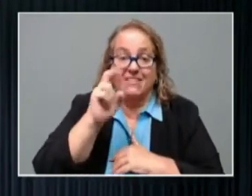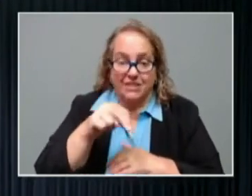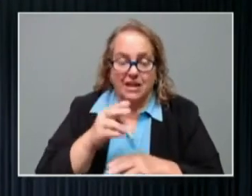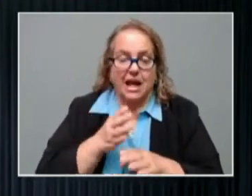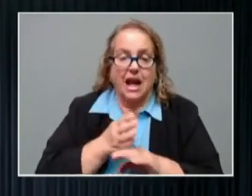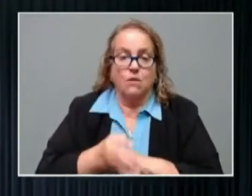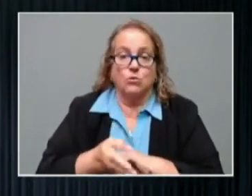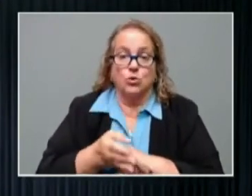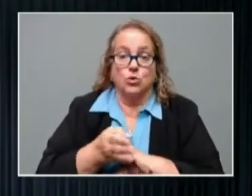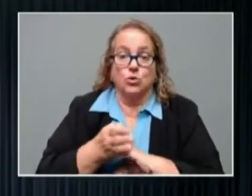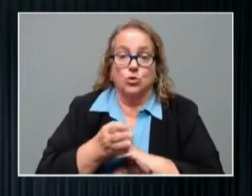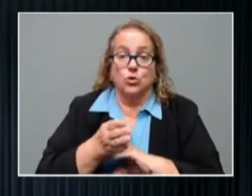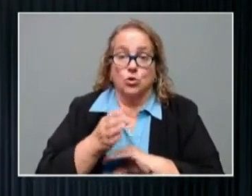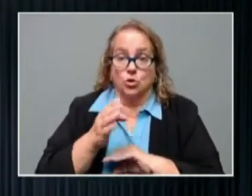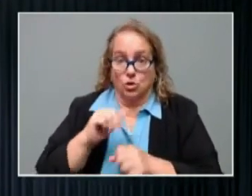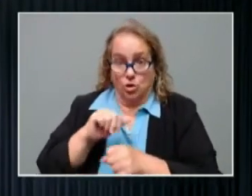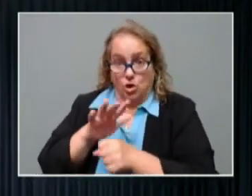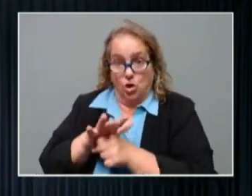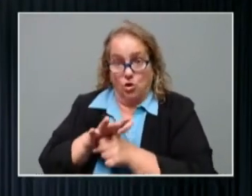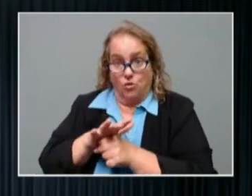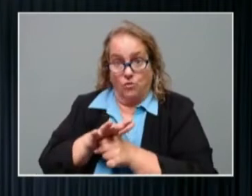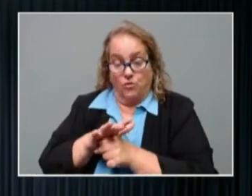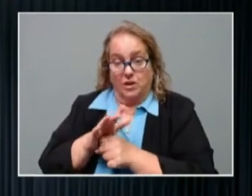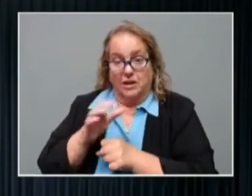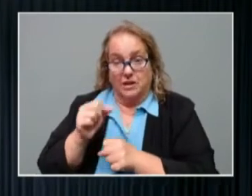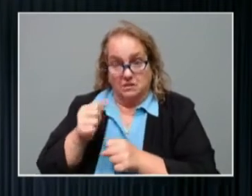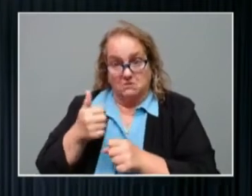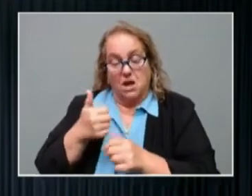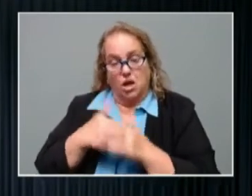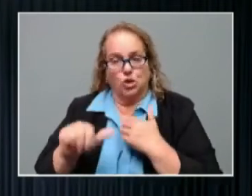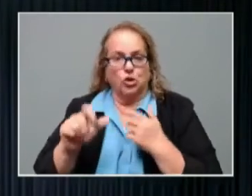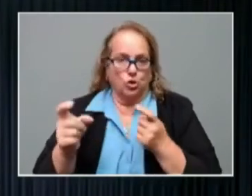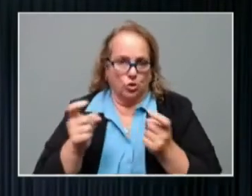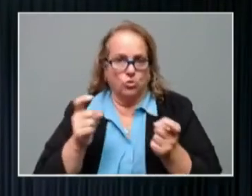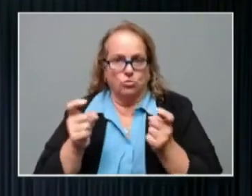Covid is under control. Um Do you imagine because of the staffing